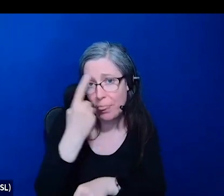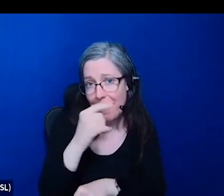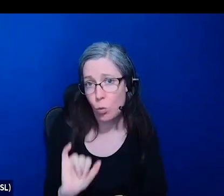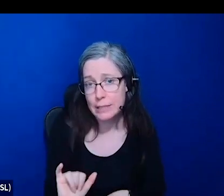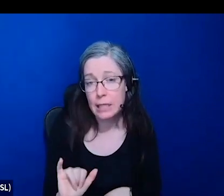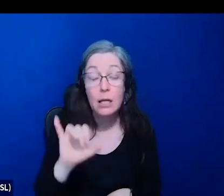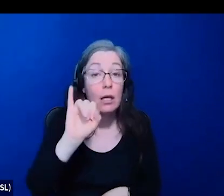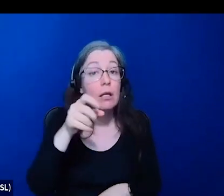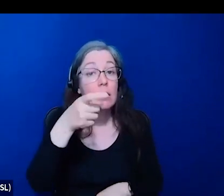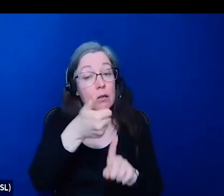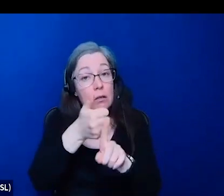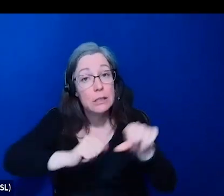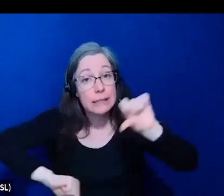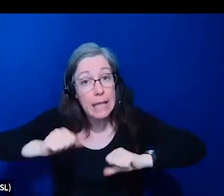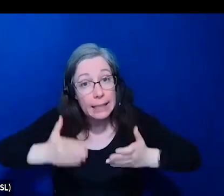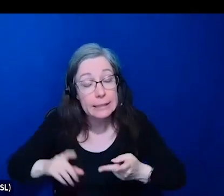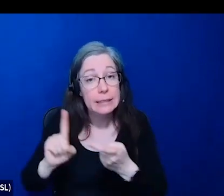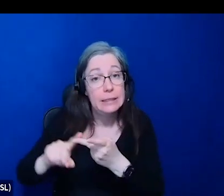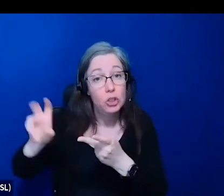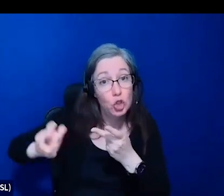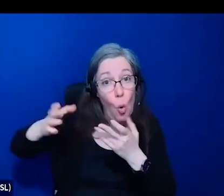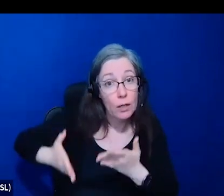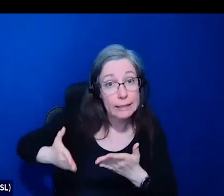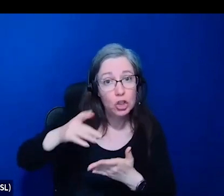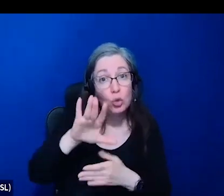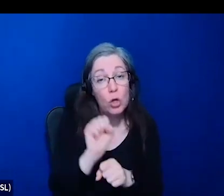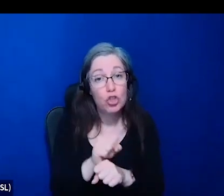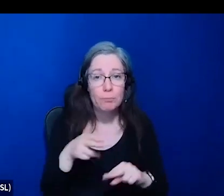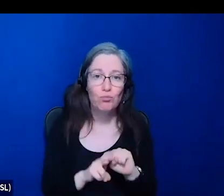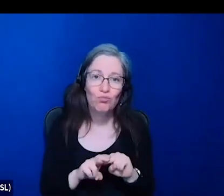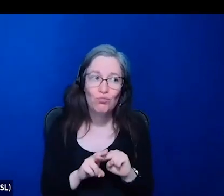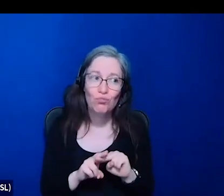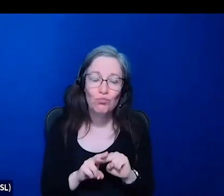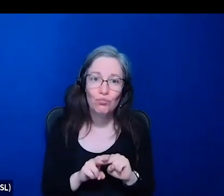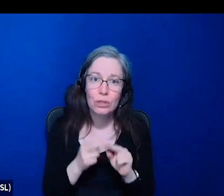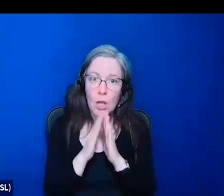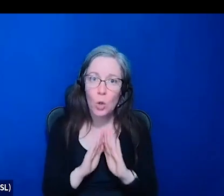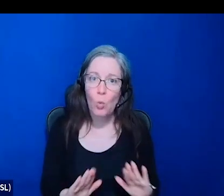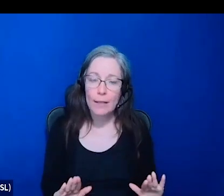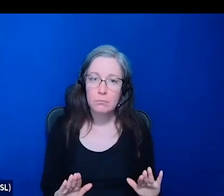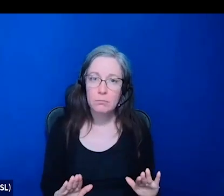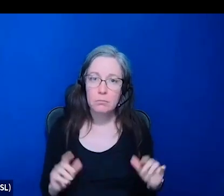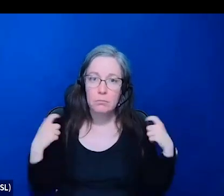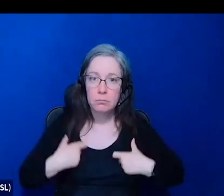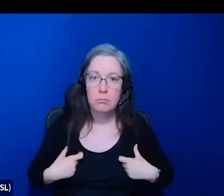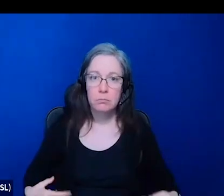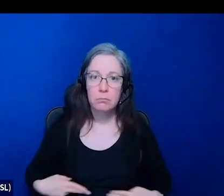If you are a scientist or a tourist, your job during launch is to sit there and behave yourself. Stay strapped in, don't cause trouble, right?